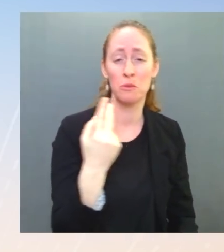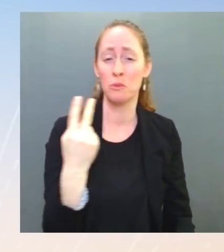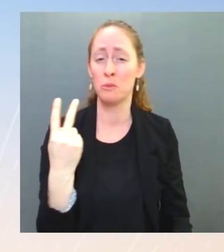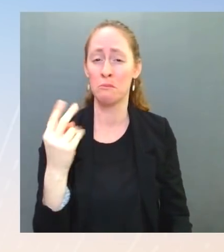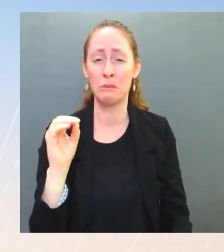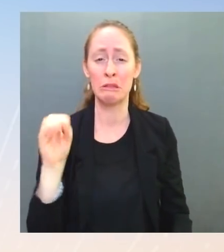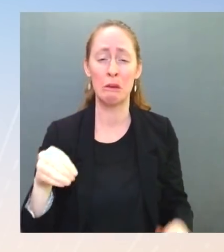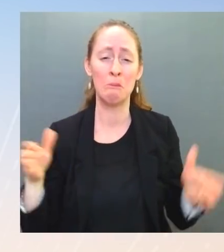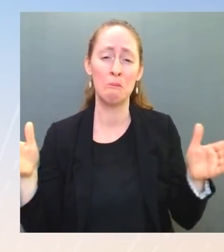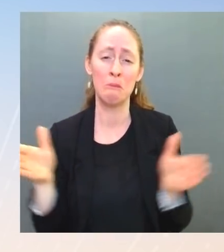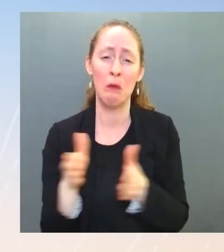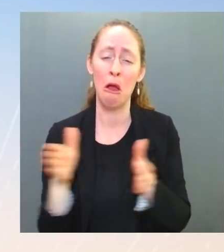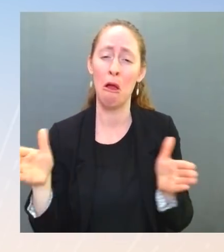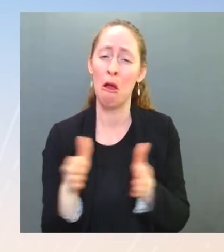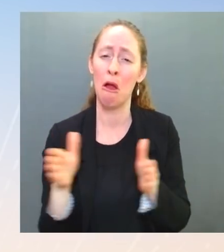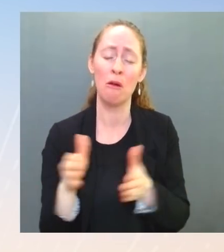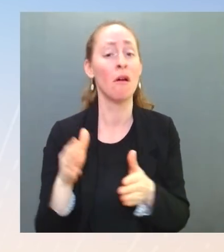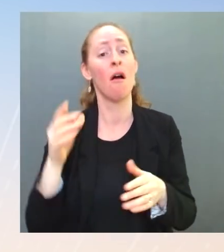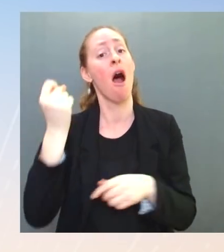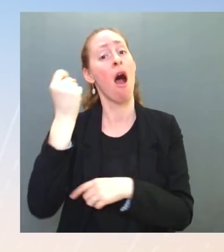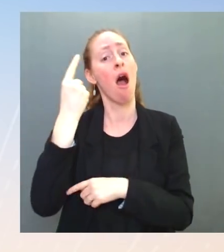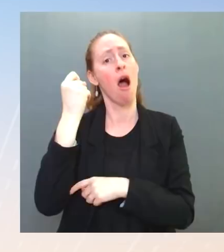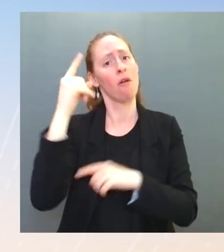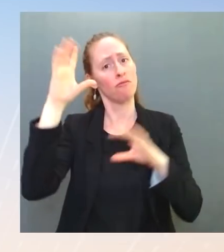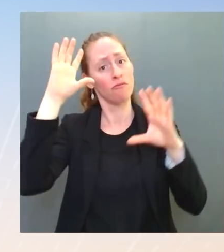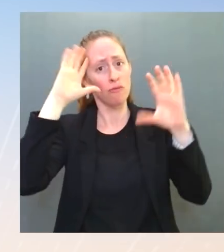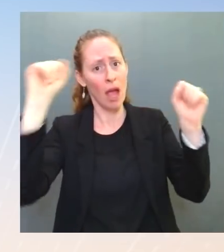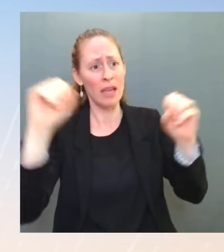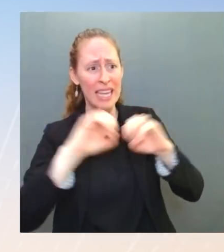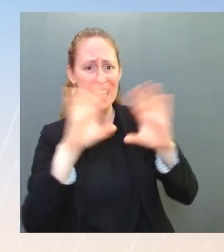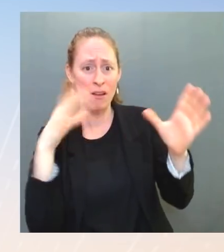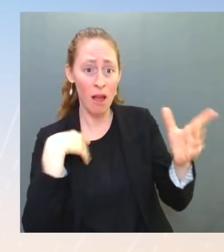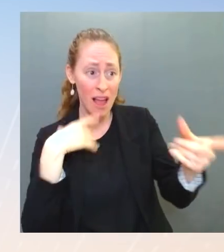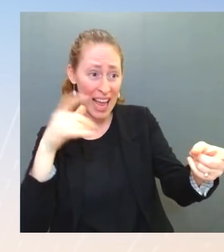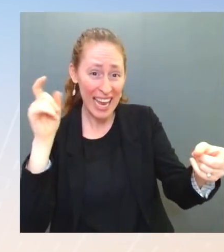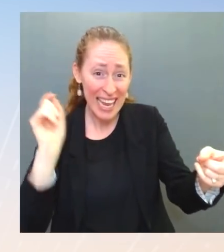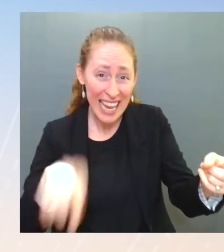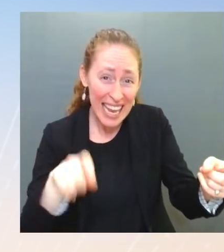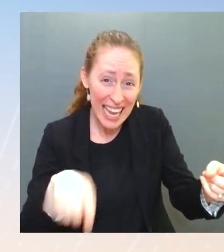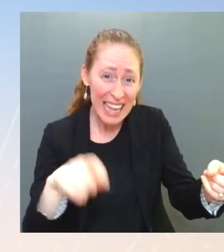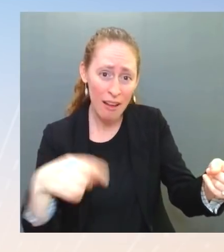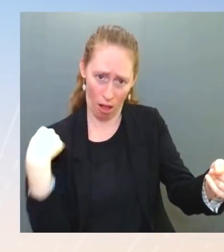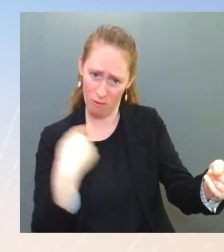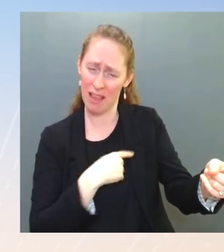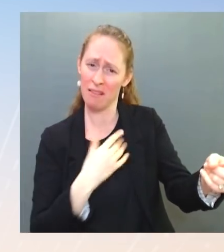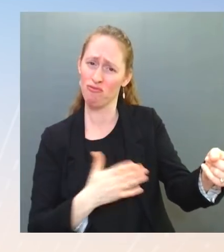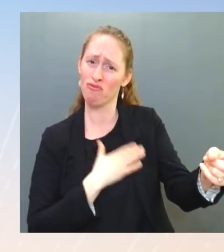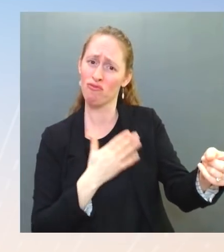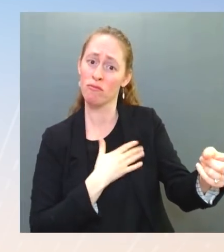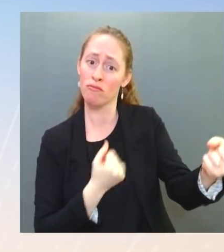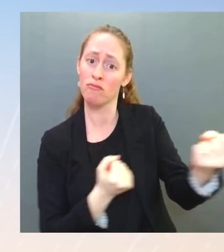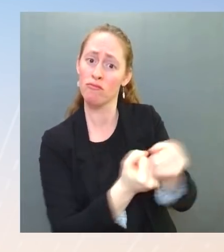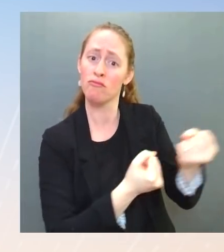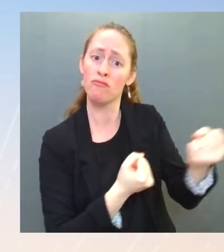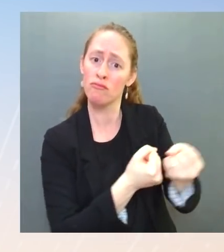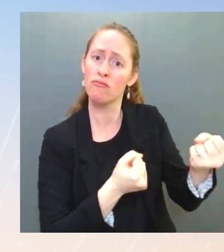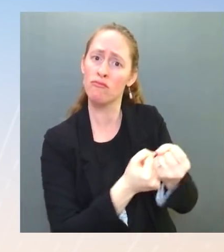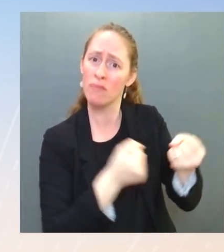In terms of, and we also made clear, I should say that the President also made clear that he does not believe it's an India's interest